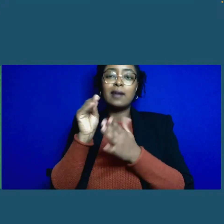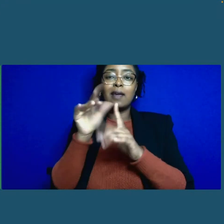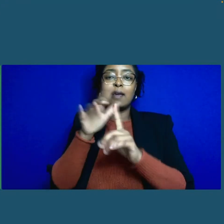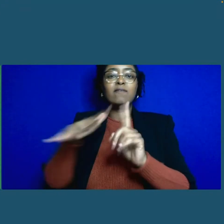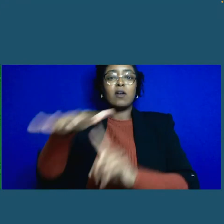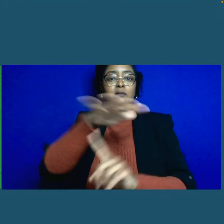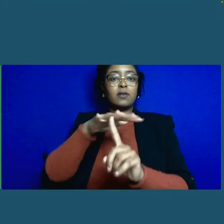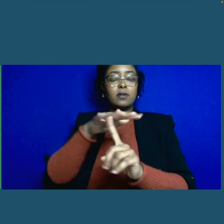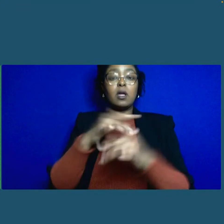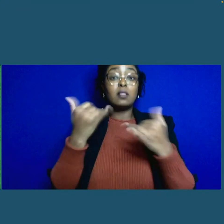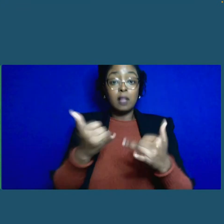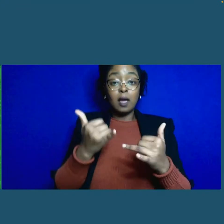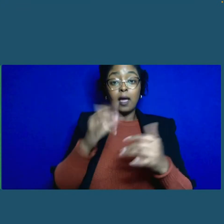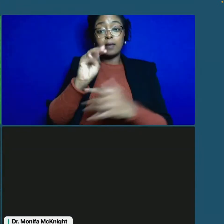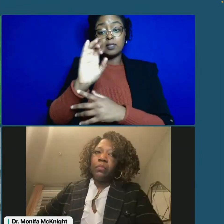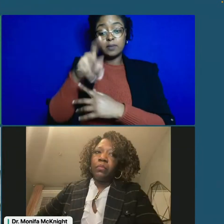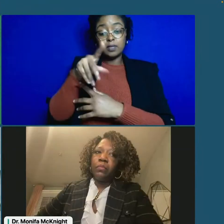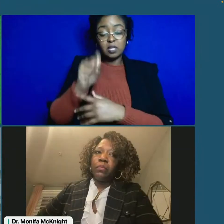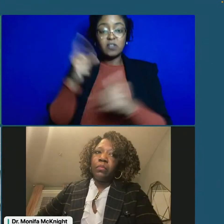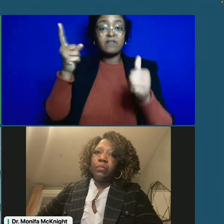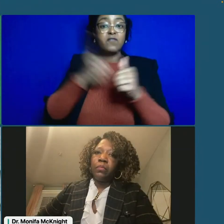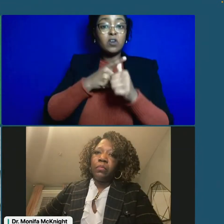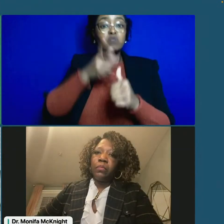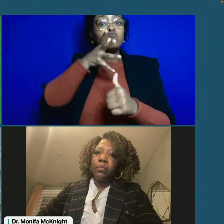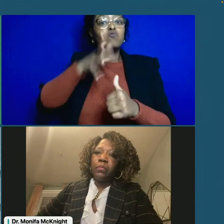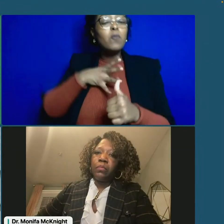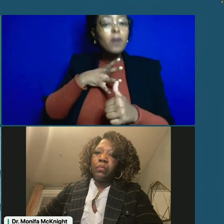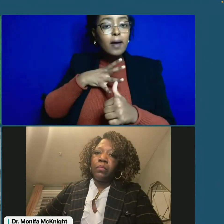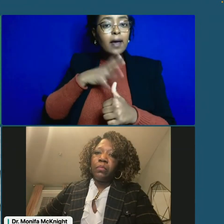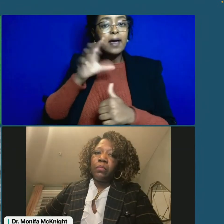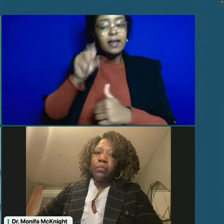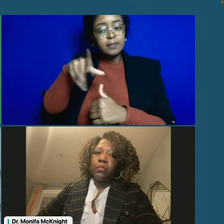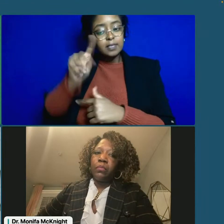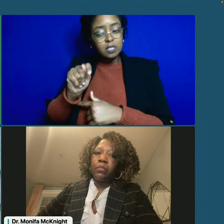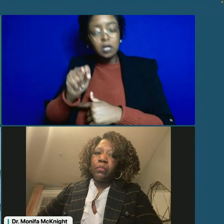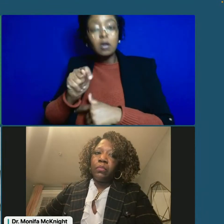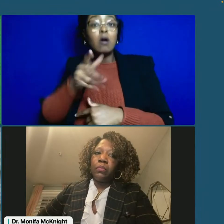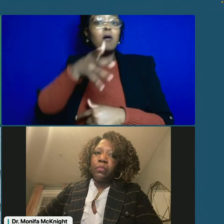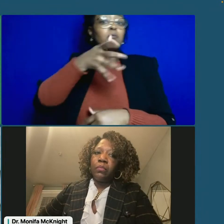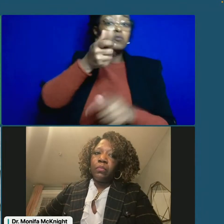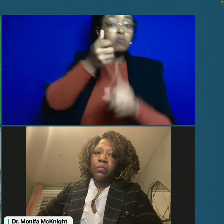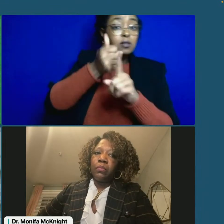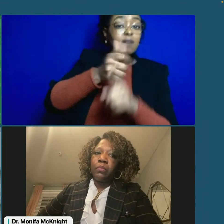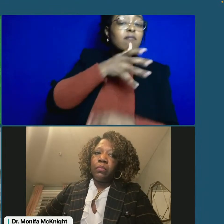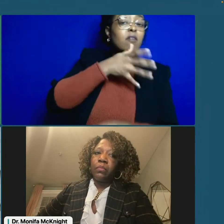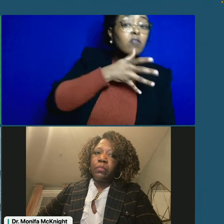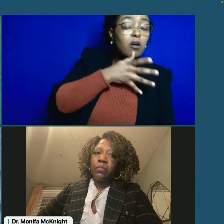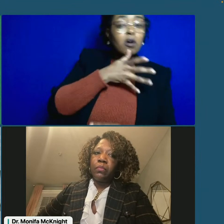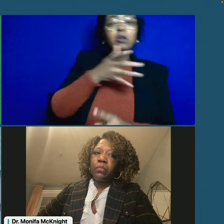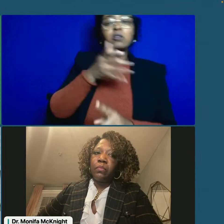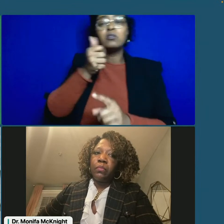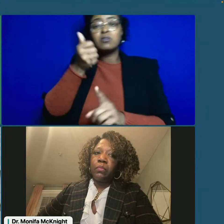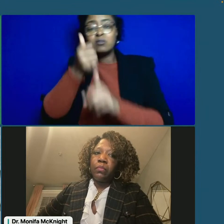environment. So as Montgomery County's first female